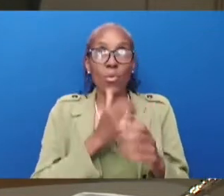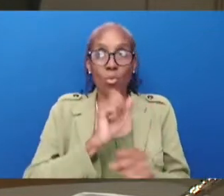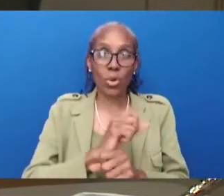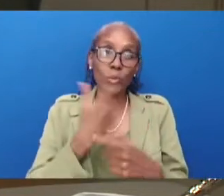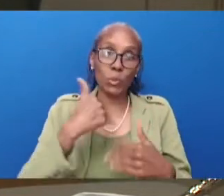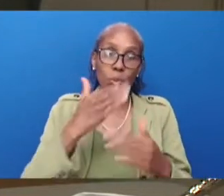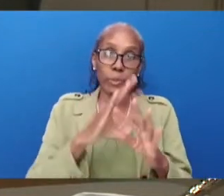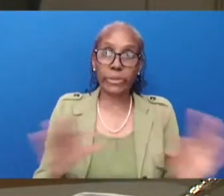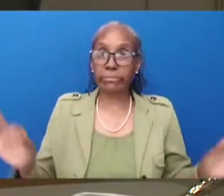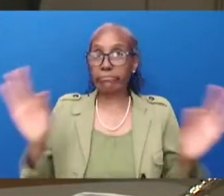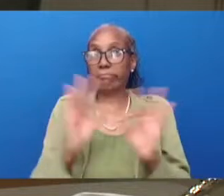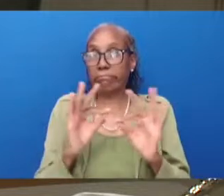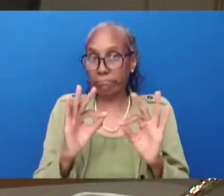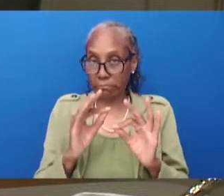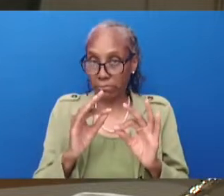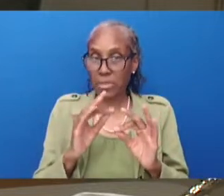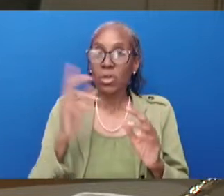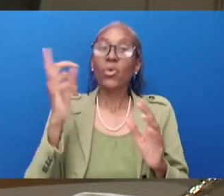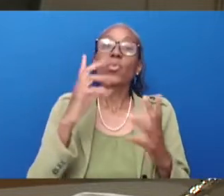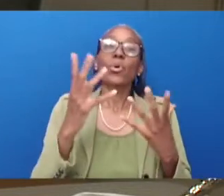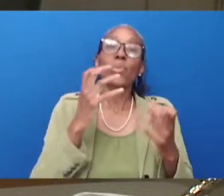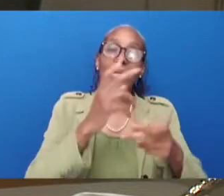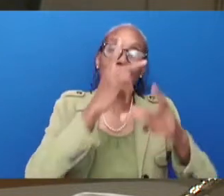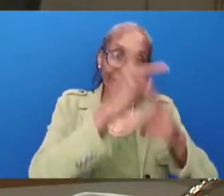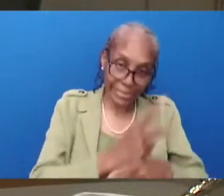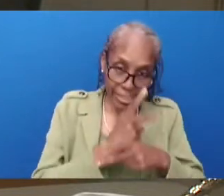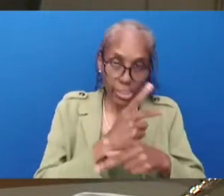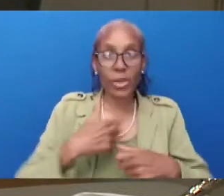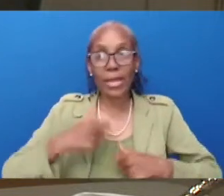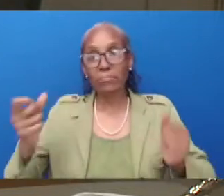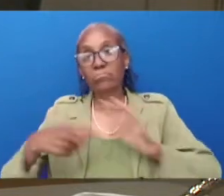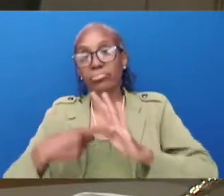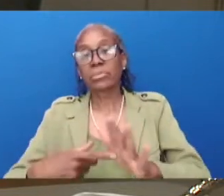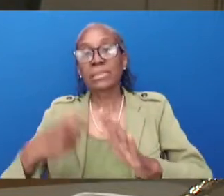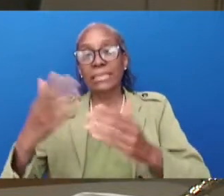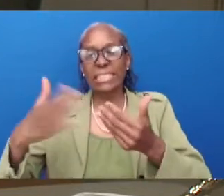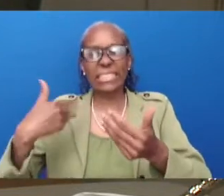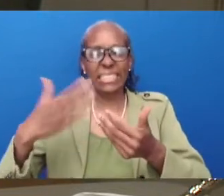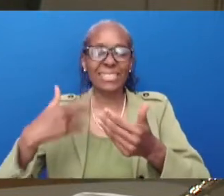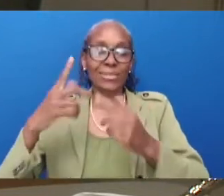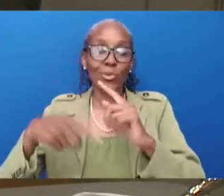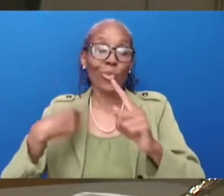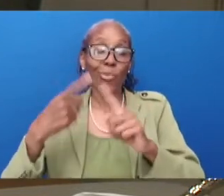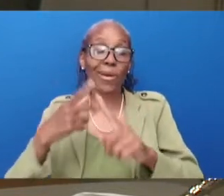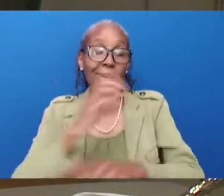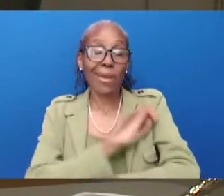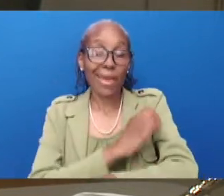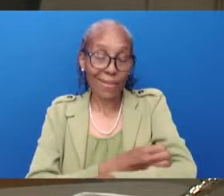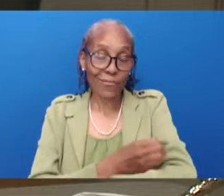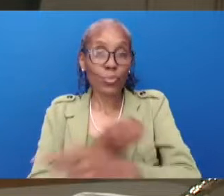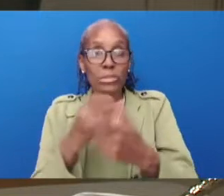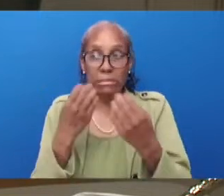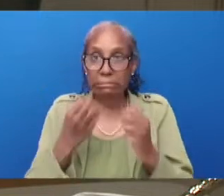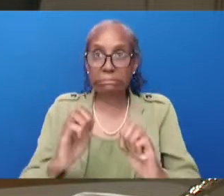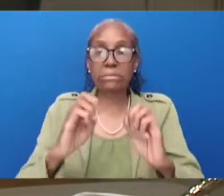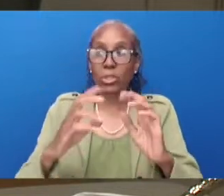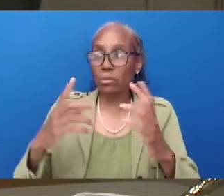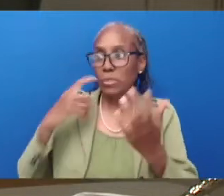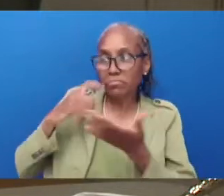MATTERS.